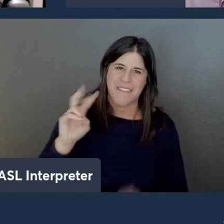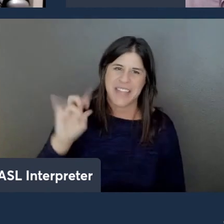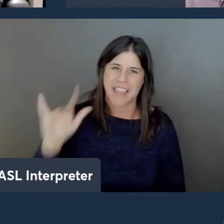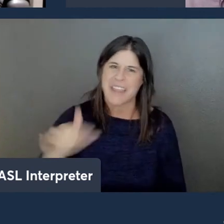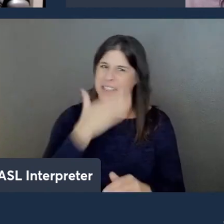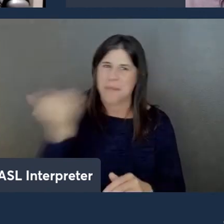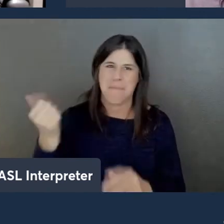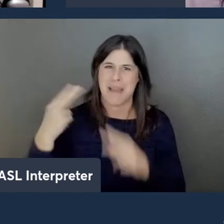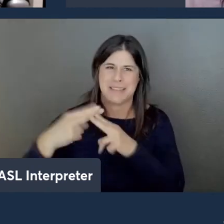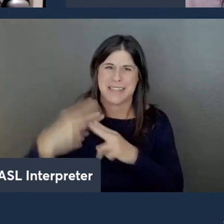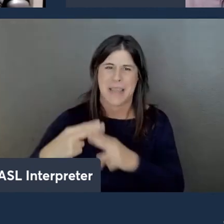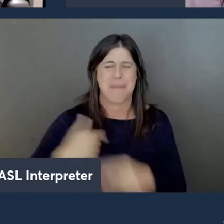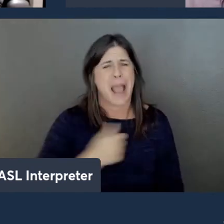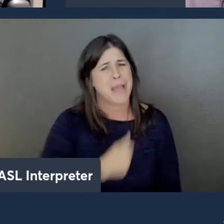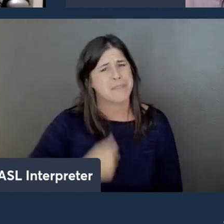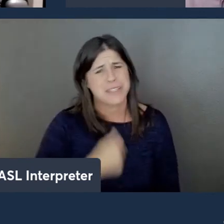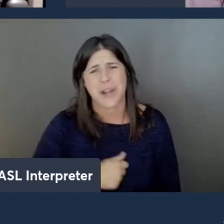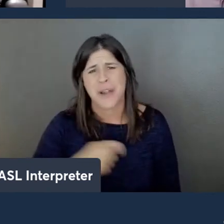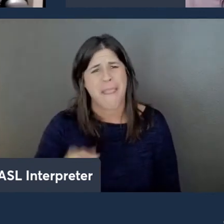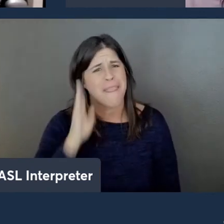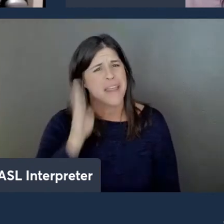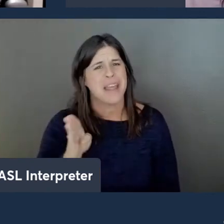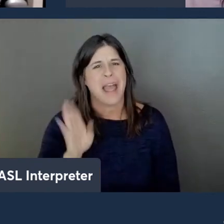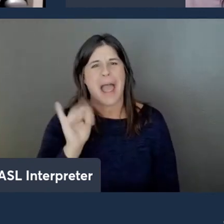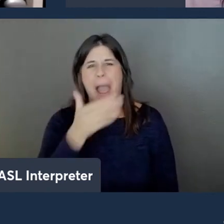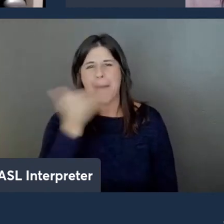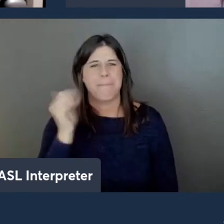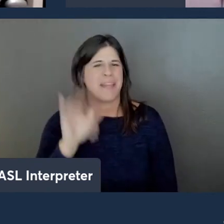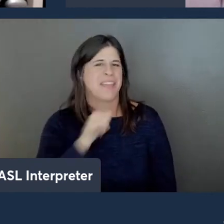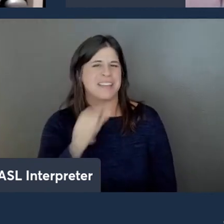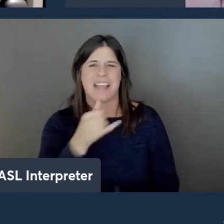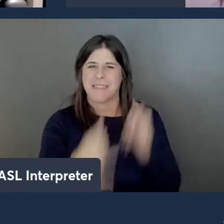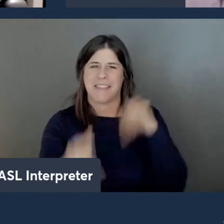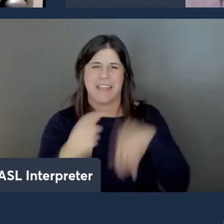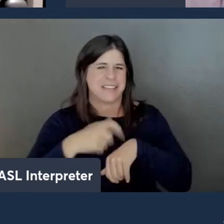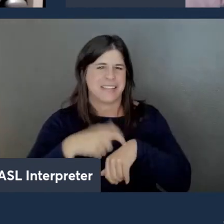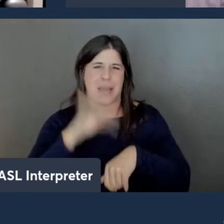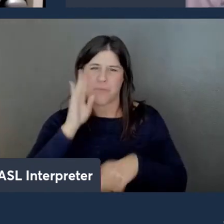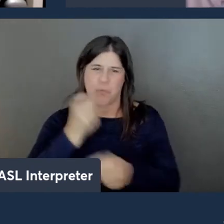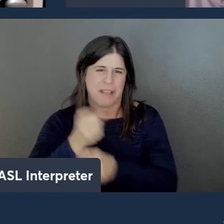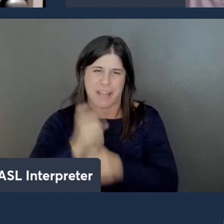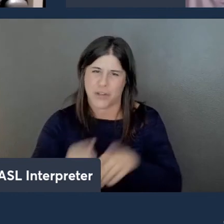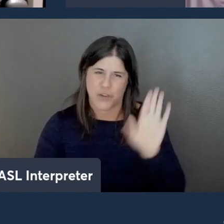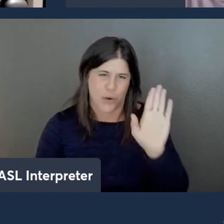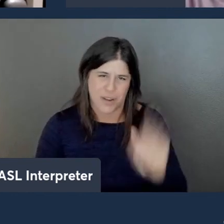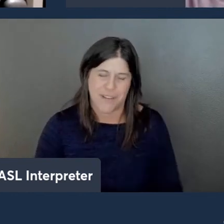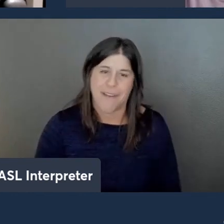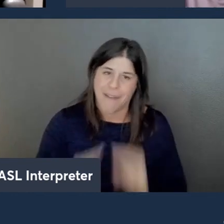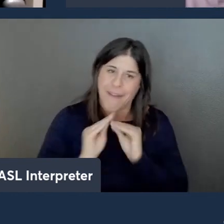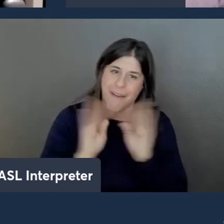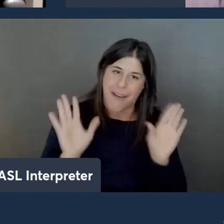I'm sorry. I bet that's not the last time you're gonna make that joke. Yeah I know. Evidently is evidently the best name here